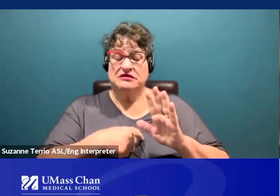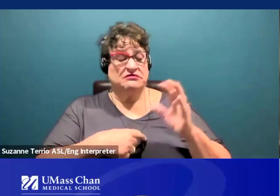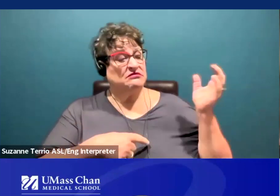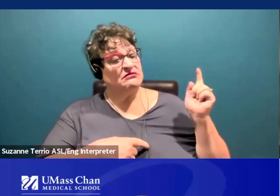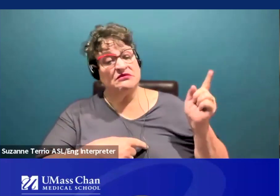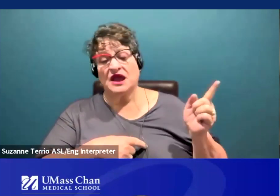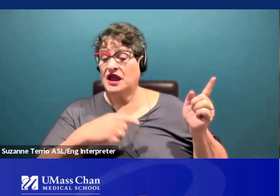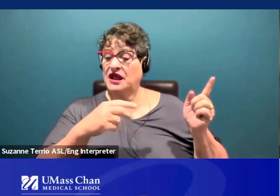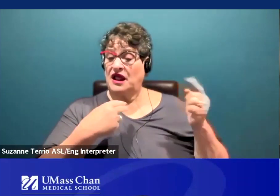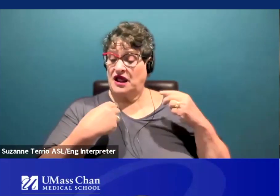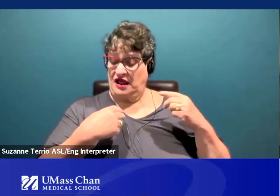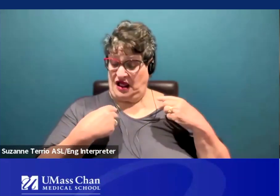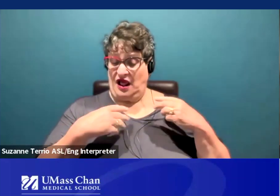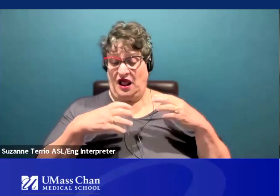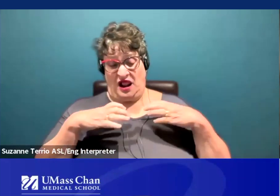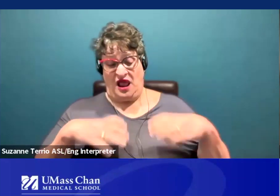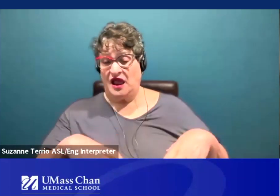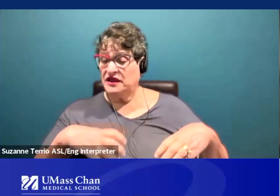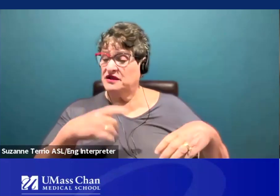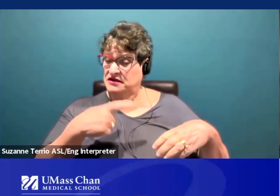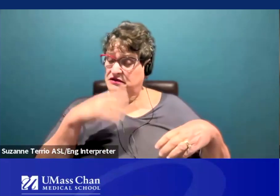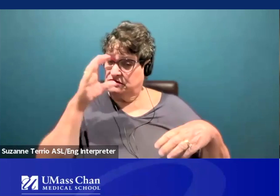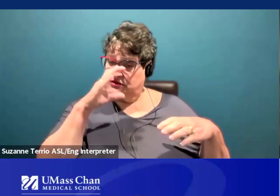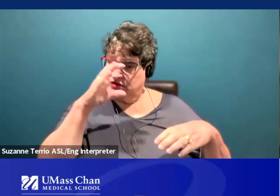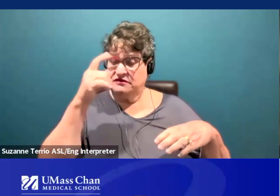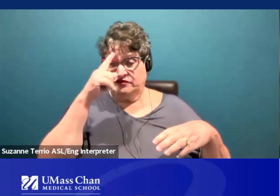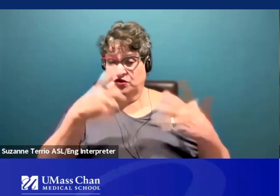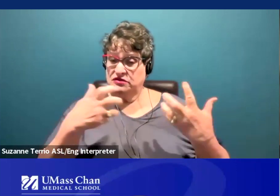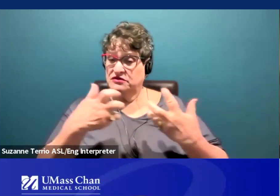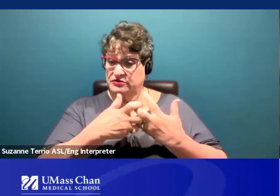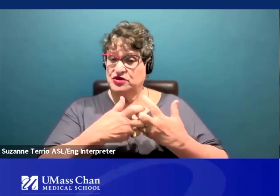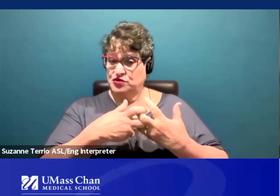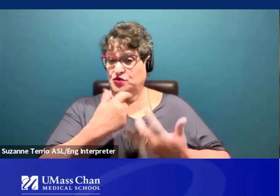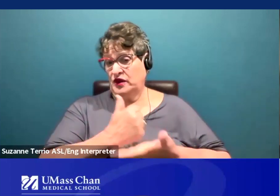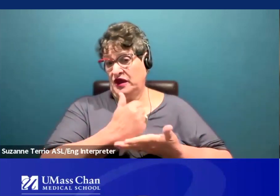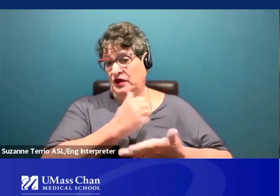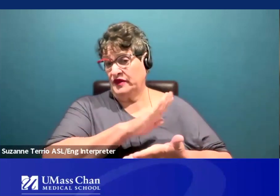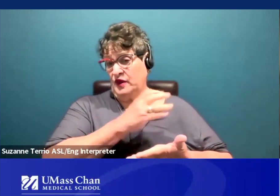the accommodation for themselves to help the home be safe. But really, it's your duty, CPS,